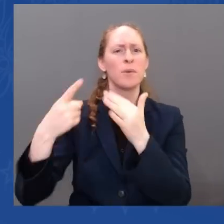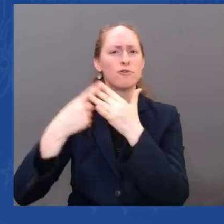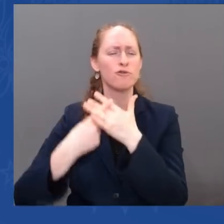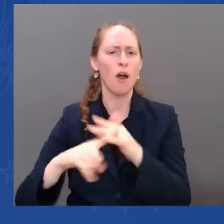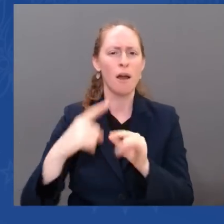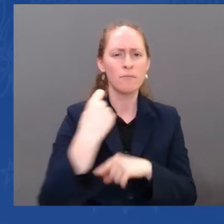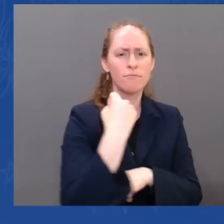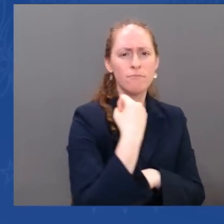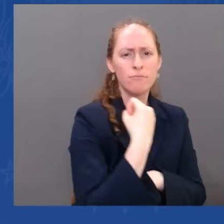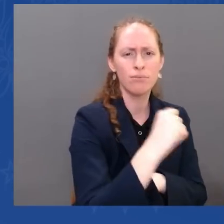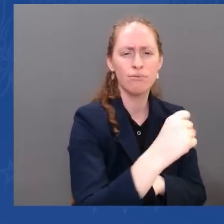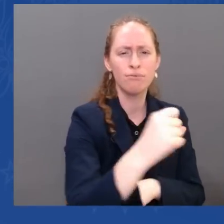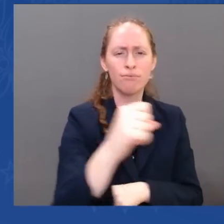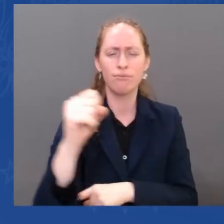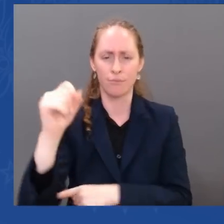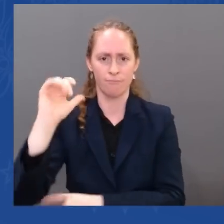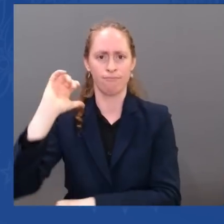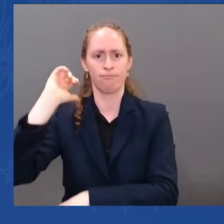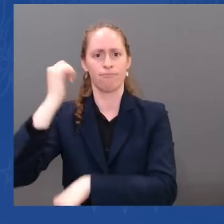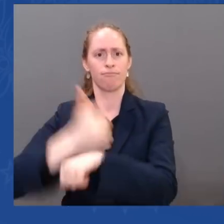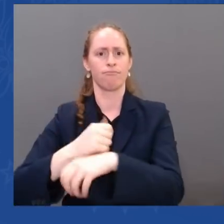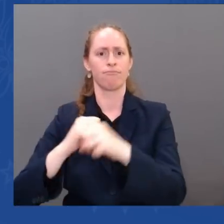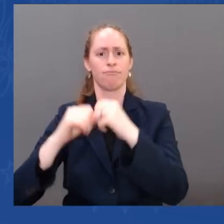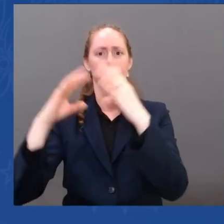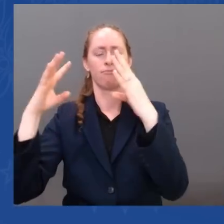to fight against all odds for their own freedom.